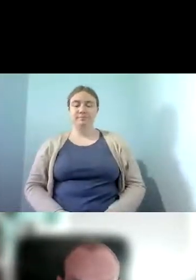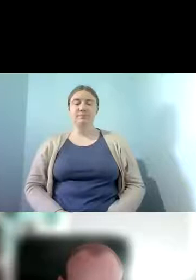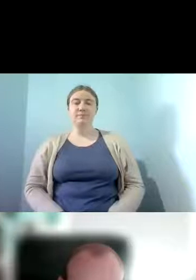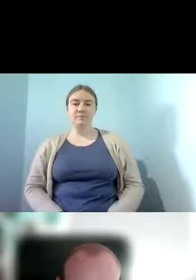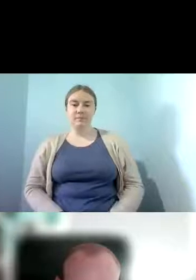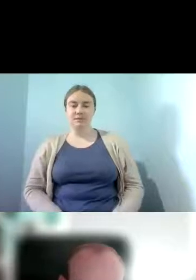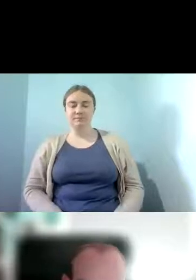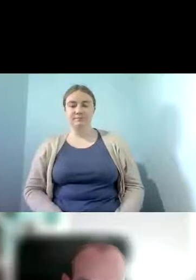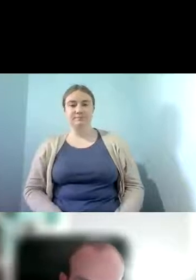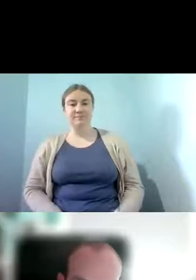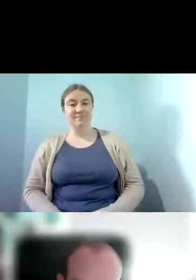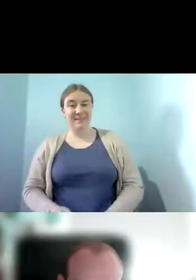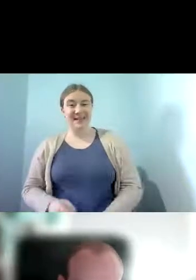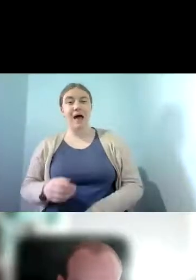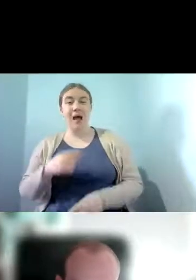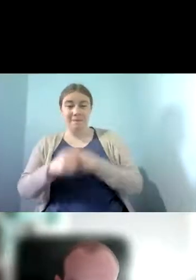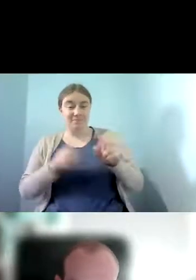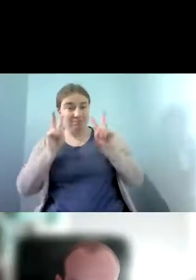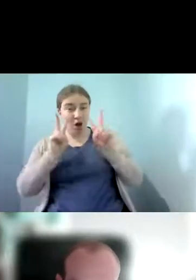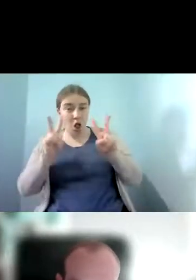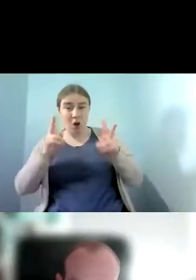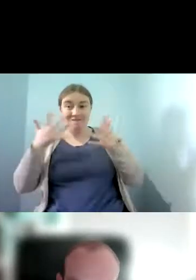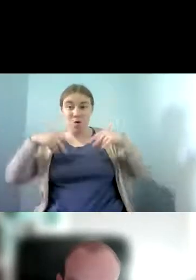this may be easier to understand by looking at the plan drawings from these pools